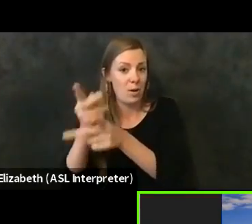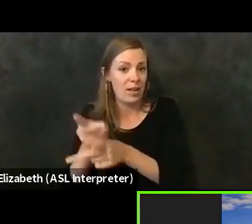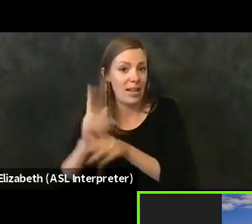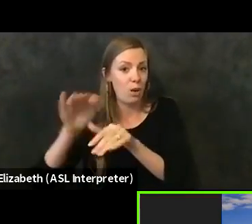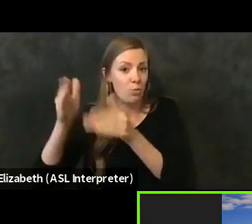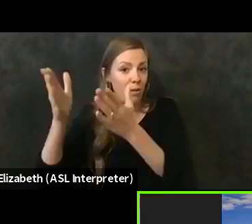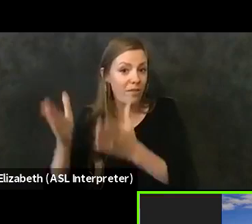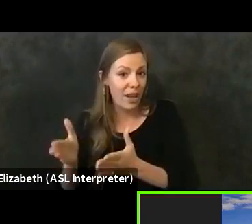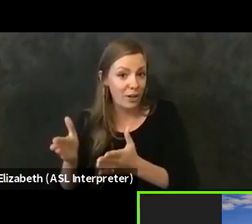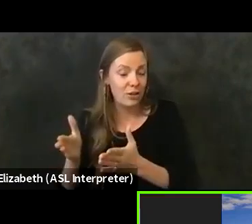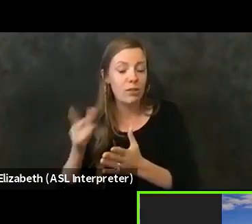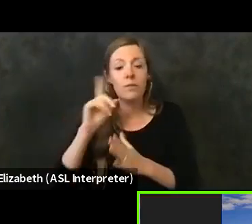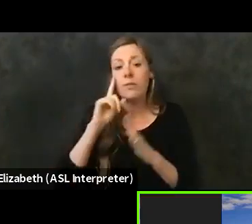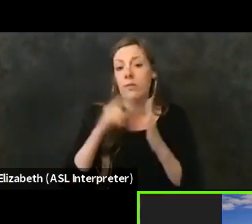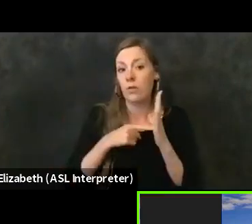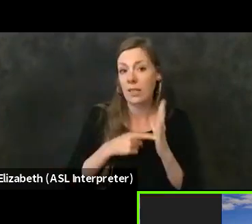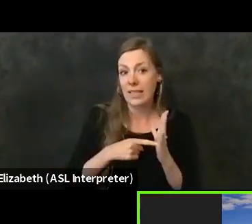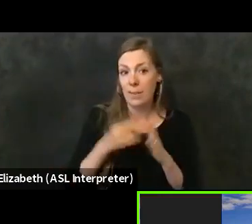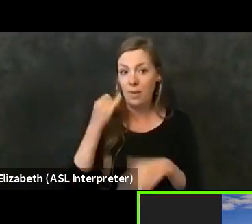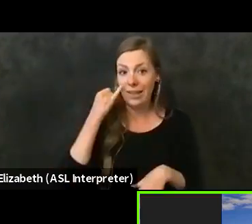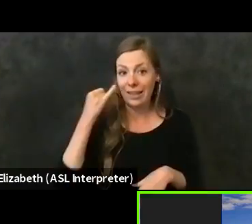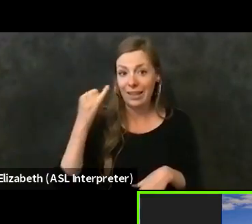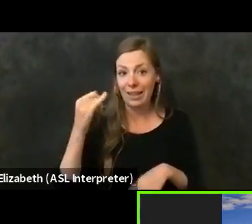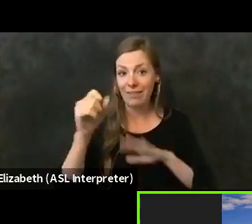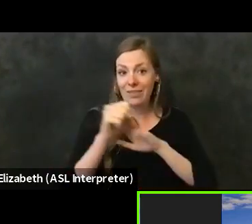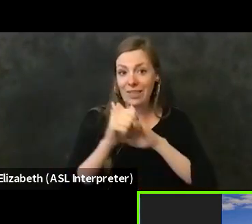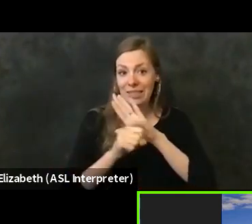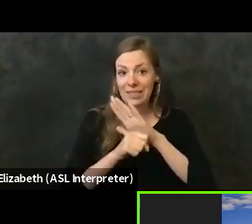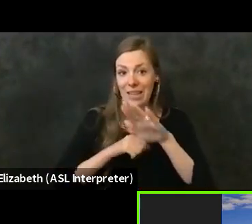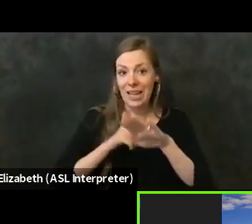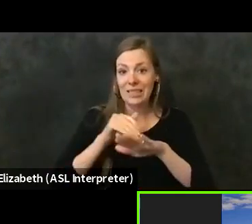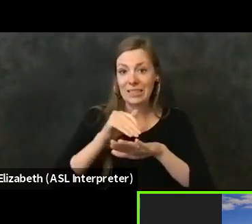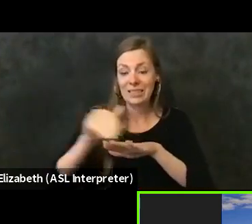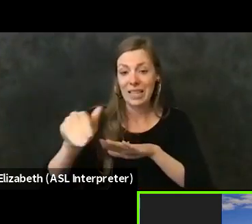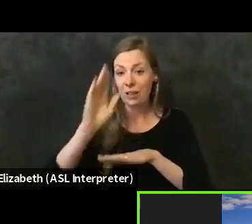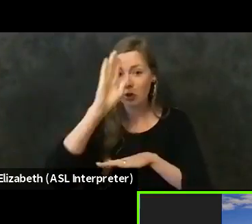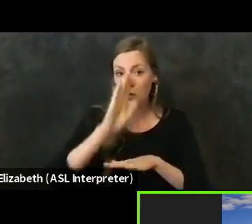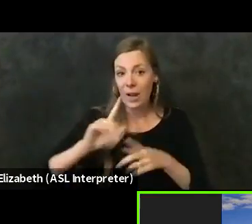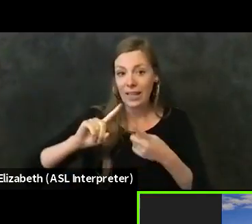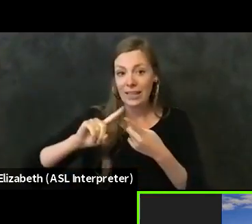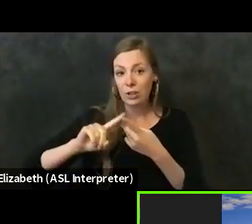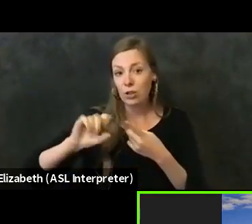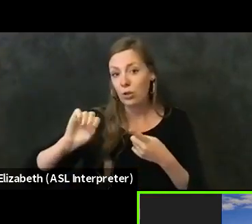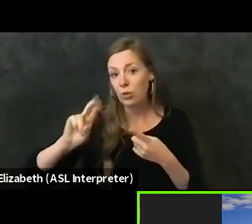So, for example, if if the state sent vaccines directly to Sutter, Kaiser, St.